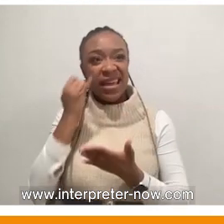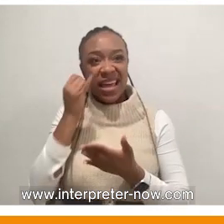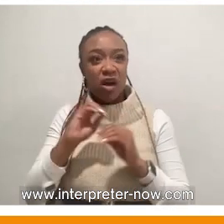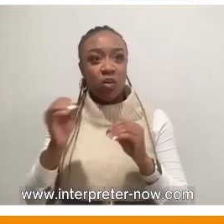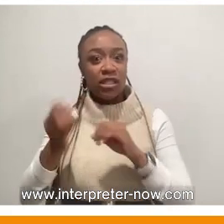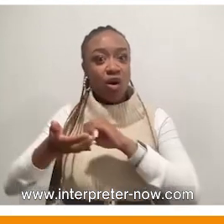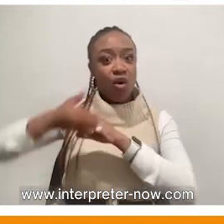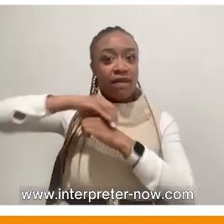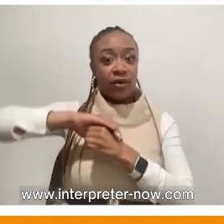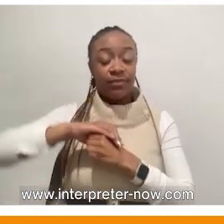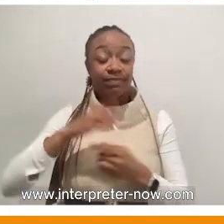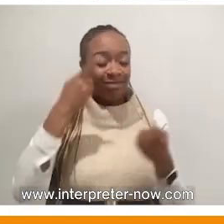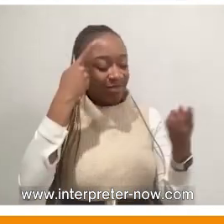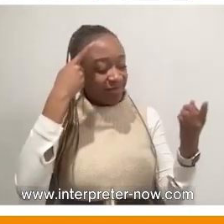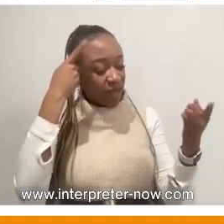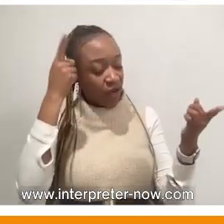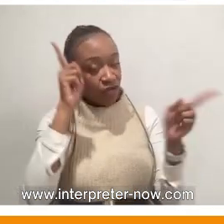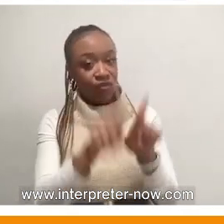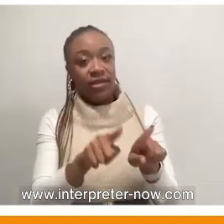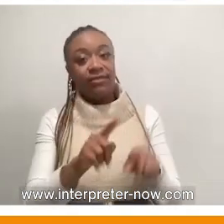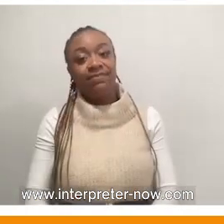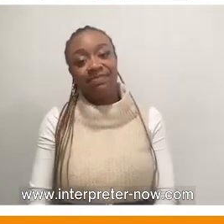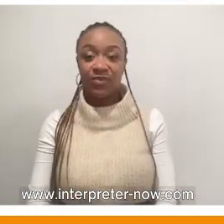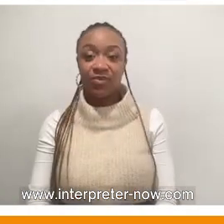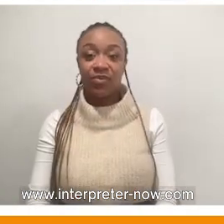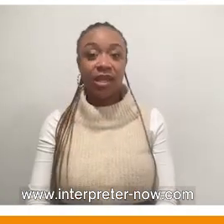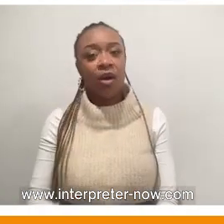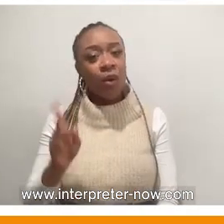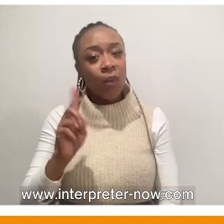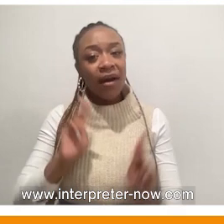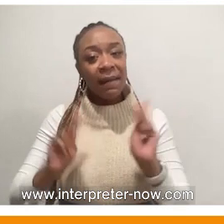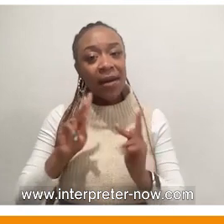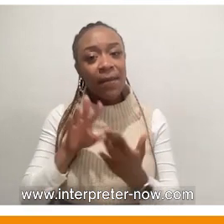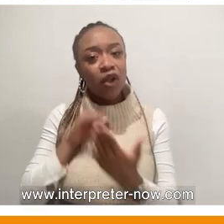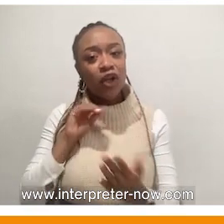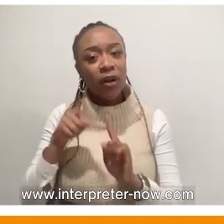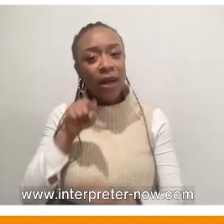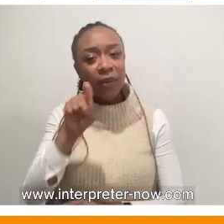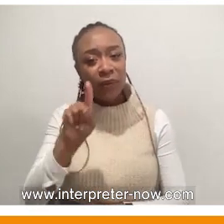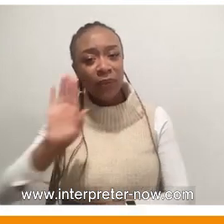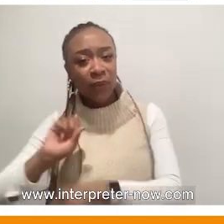Agreed with everything. Yeah. Where can people learn more about you and your work?